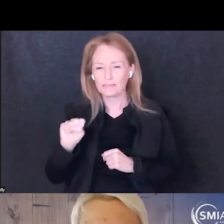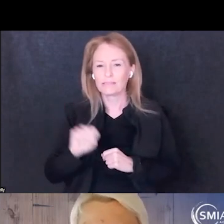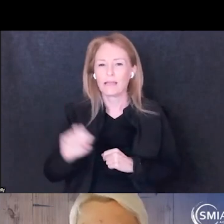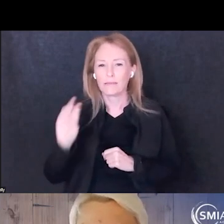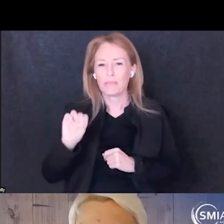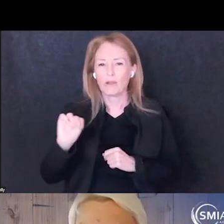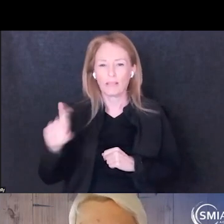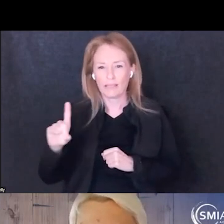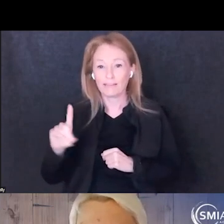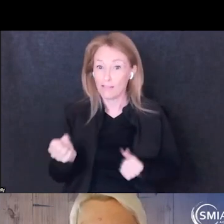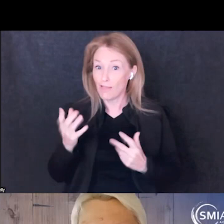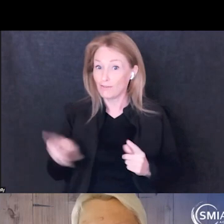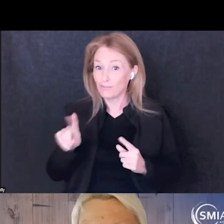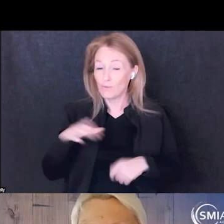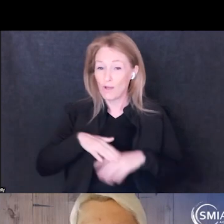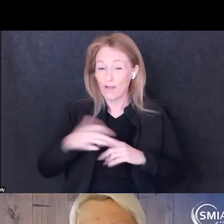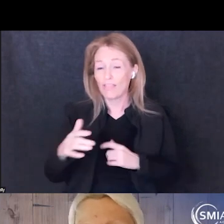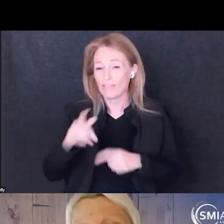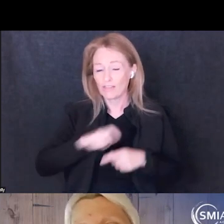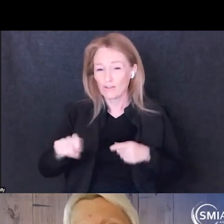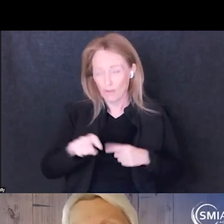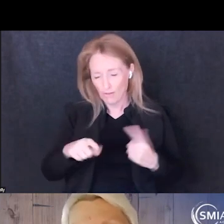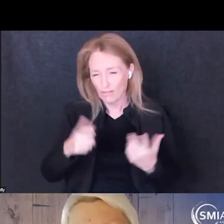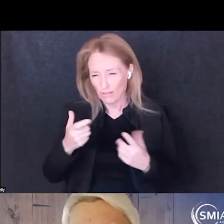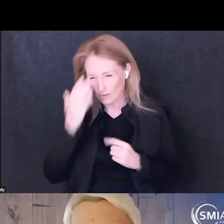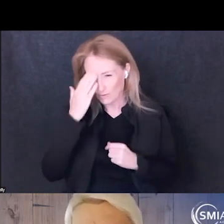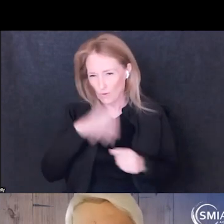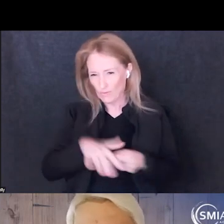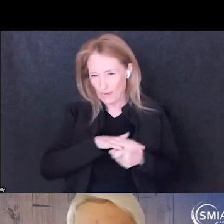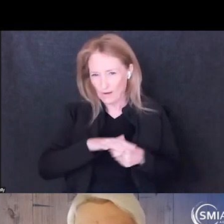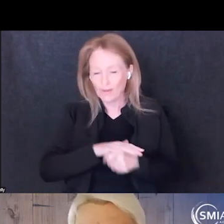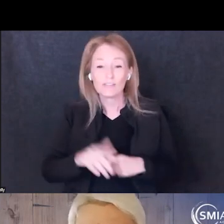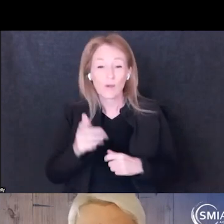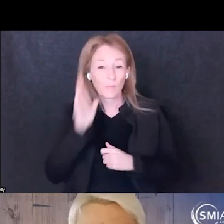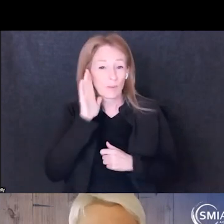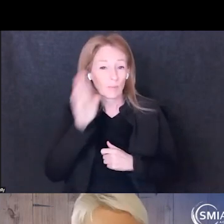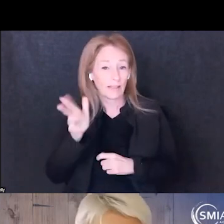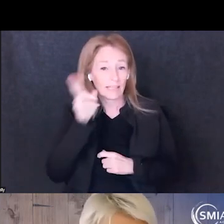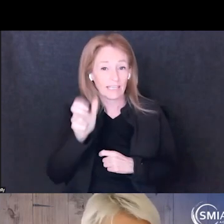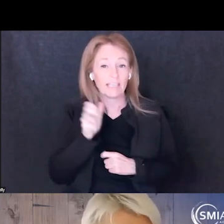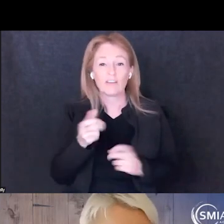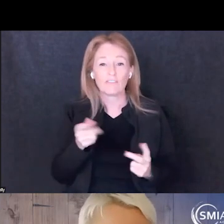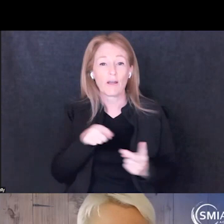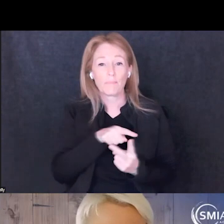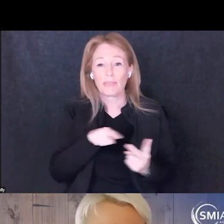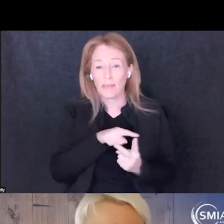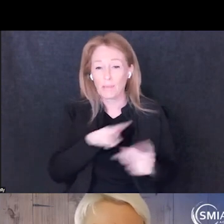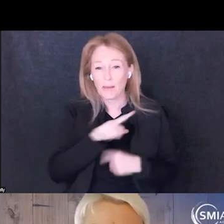ARE GOING TO BE HEARING FROM THEM AS AN INCREDIBLE TEMPLATE FOR A LOT OF US THAT WE ARE DOING AROUND THE COUNTRY.